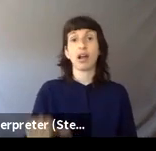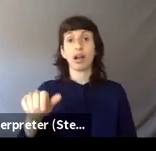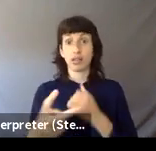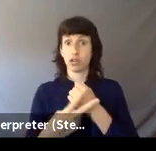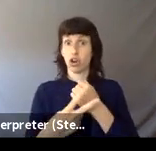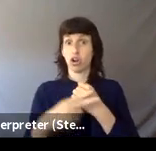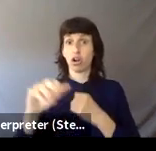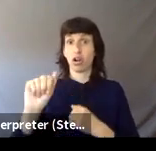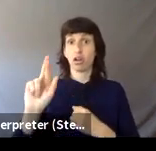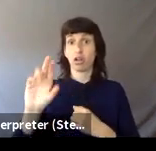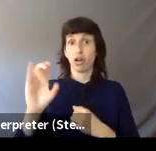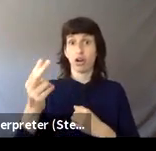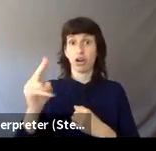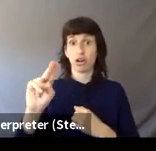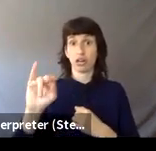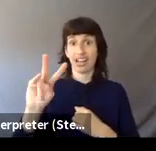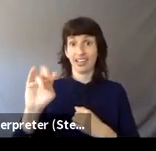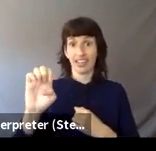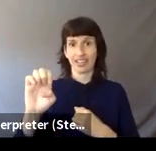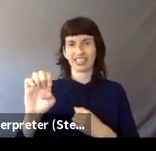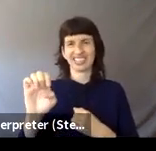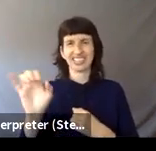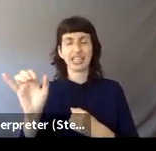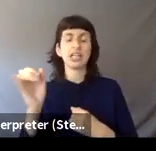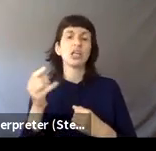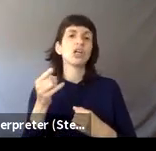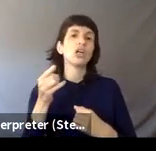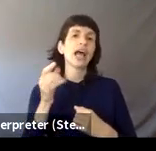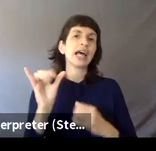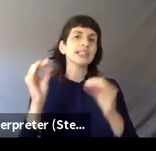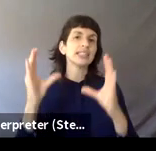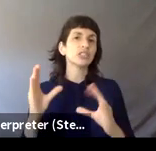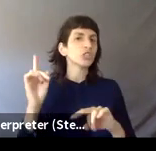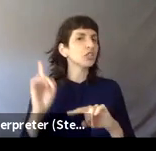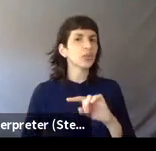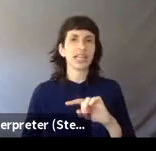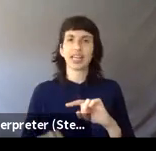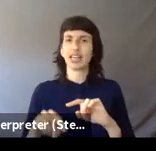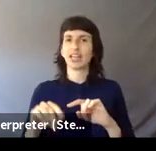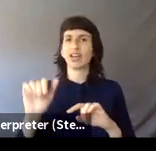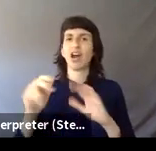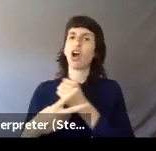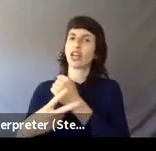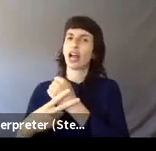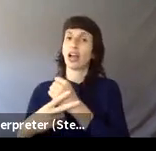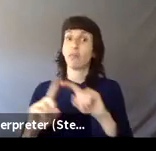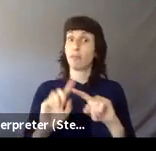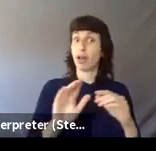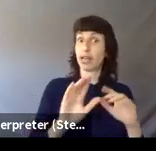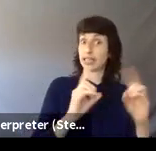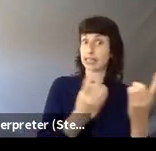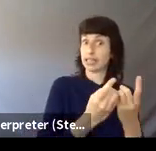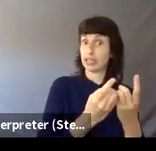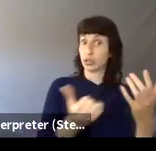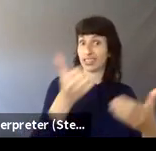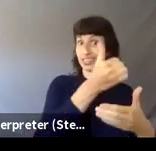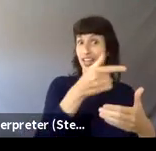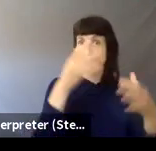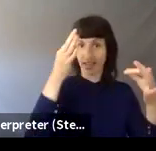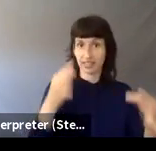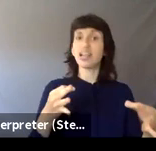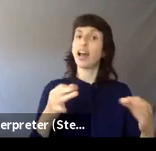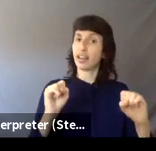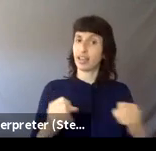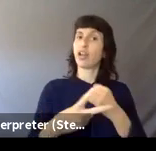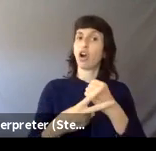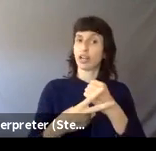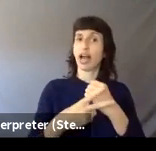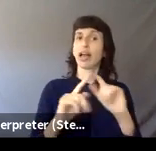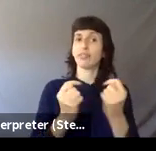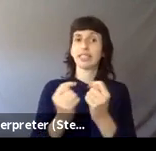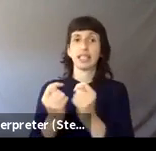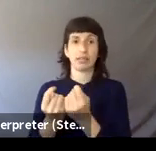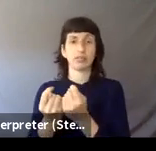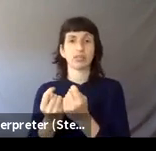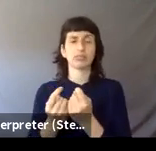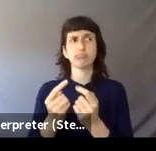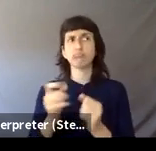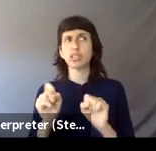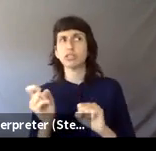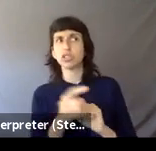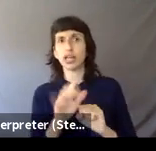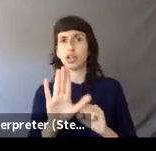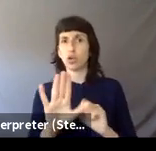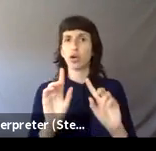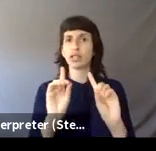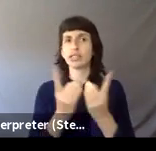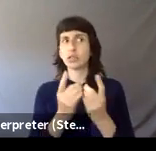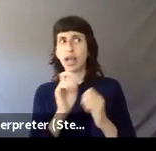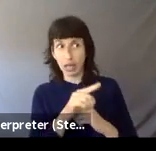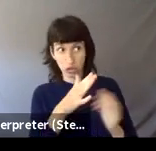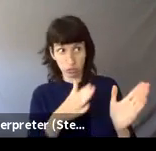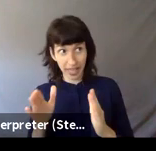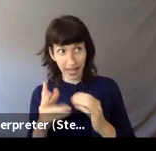Just a quick kind of organizational feature, how to delete or hide.